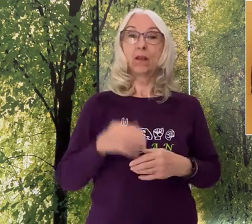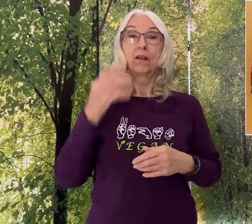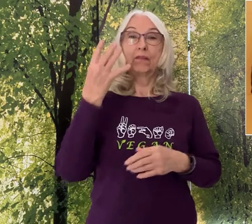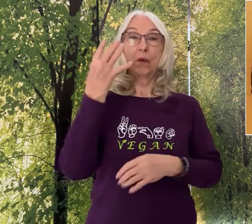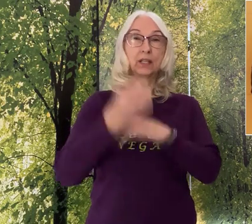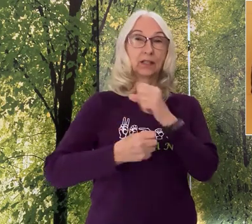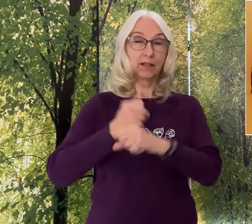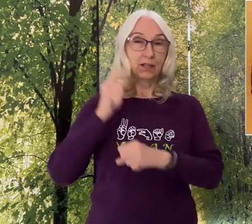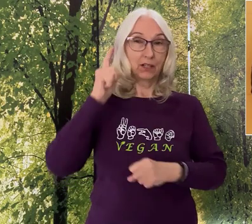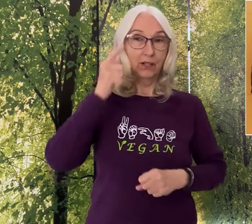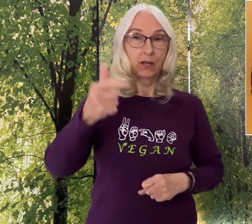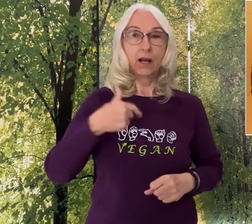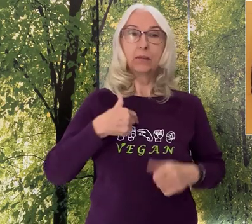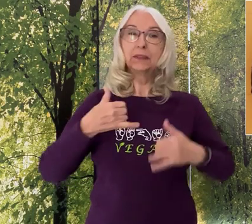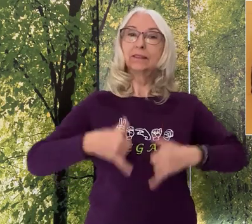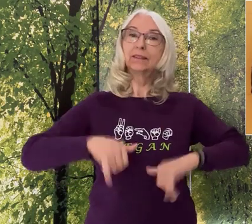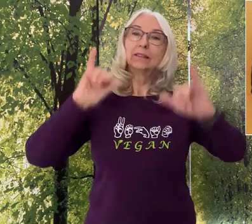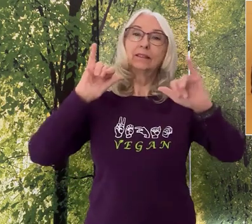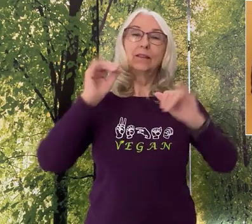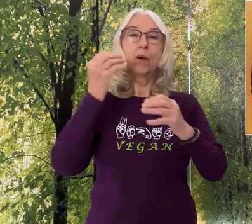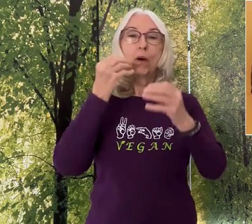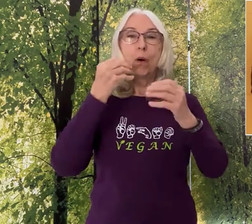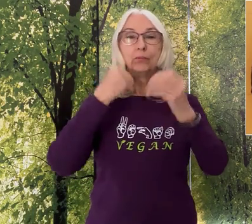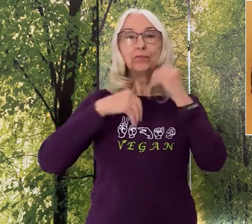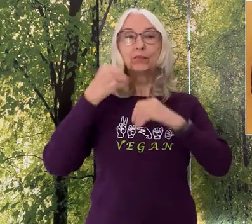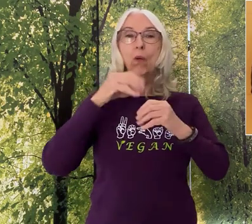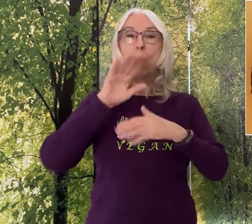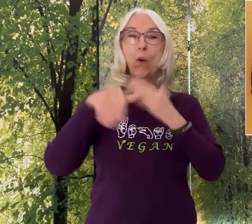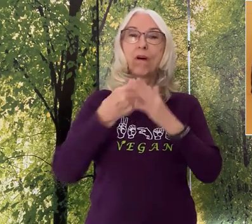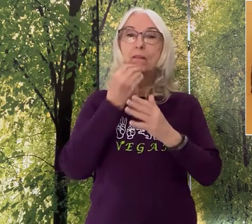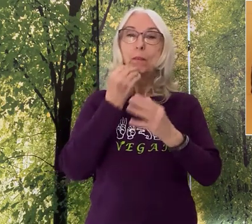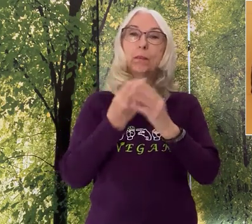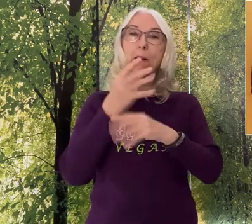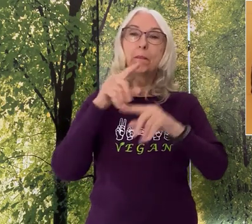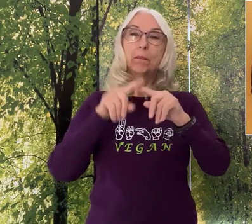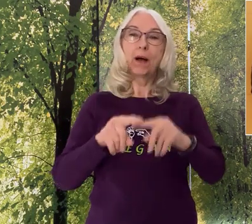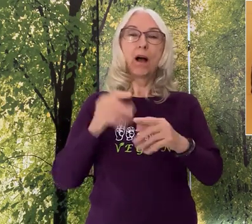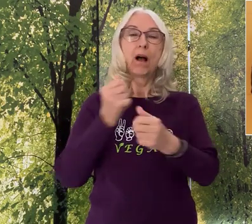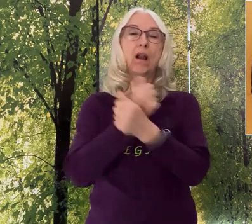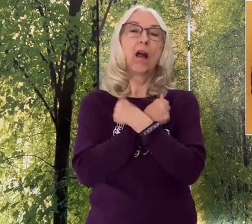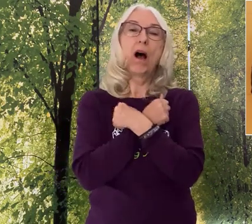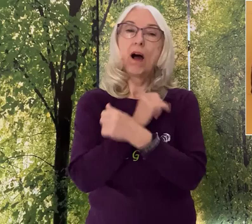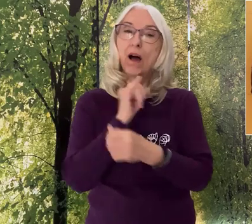It is four years later, and I am still whole-food plant-based and loving it!